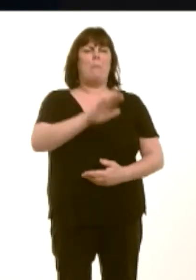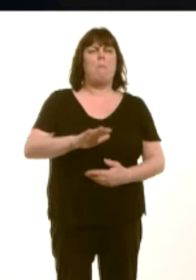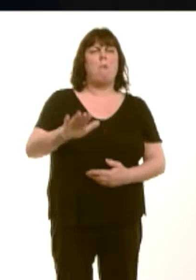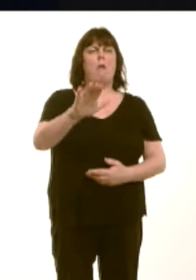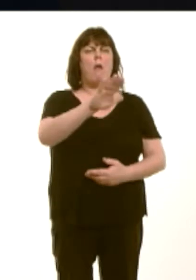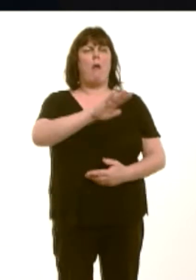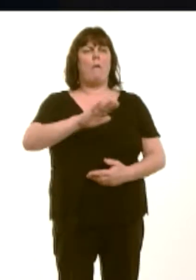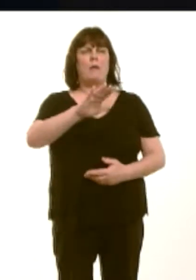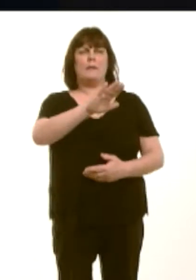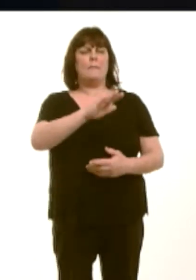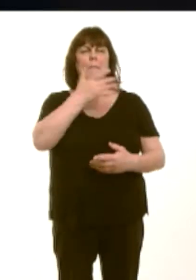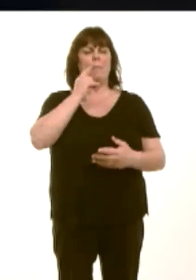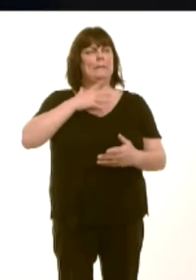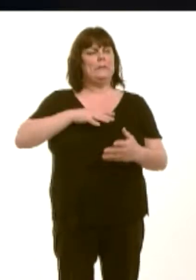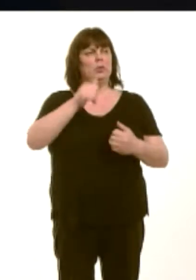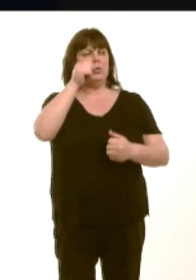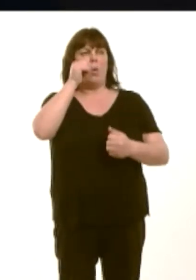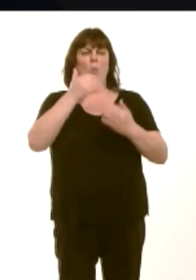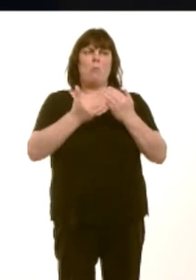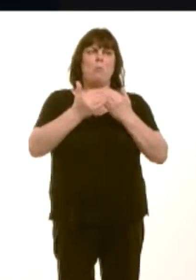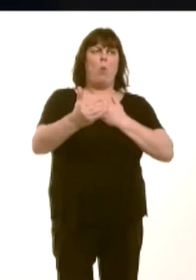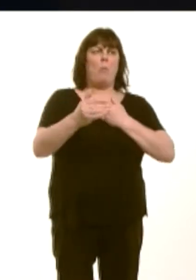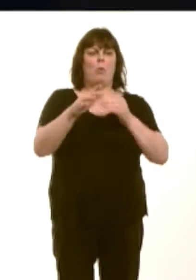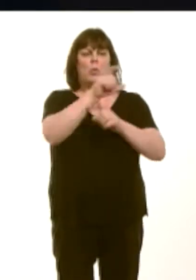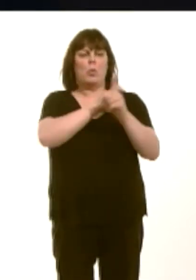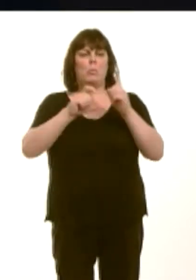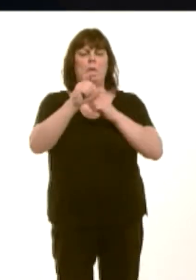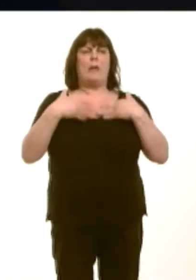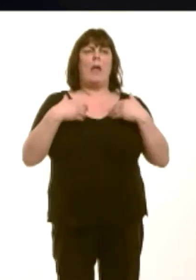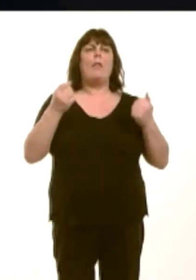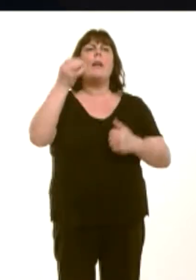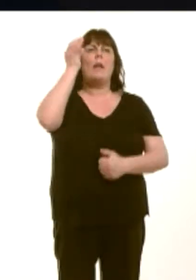of the important role of community health councils with regard to this area of health